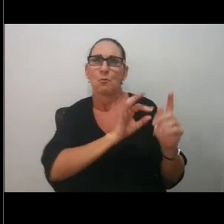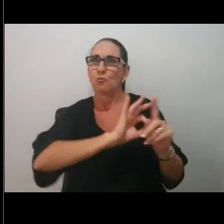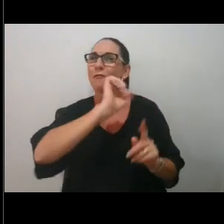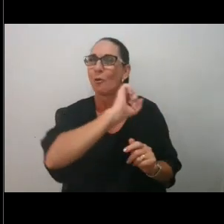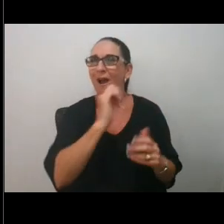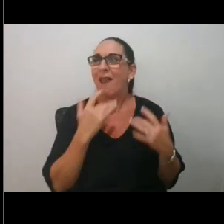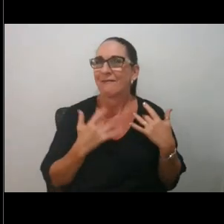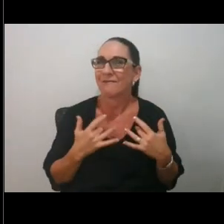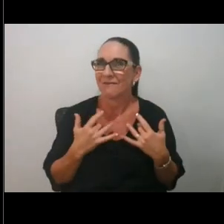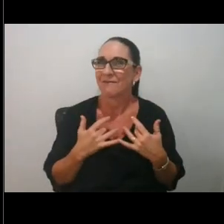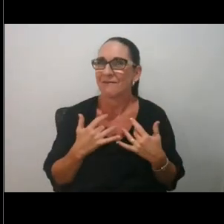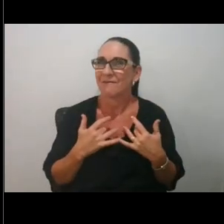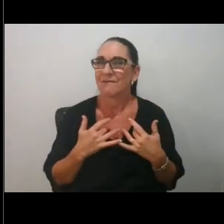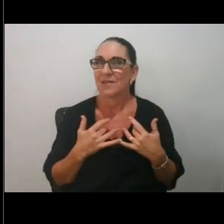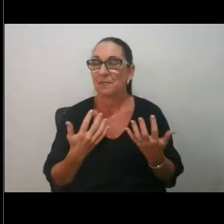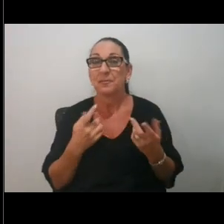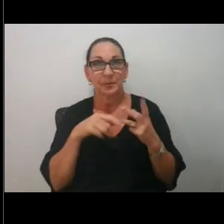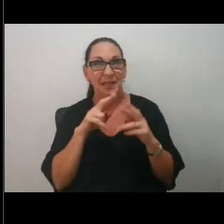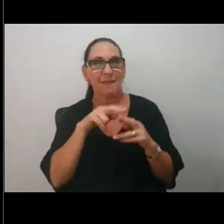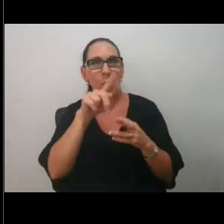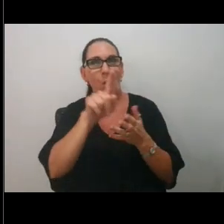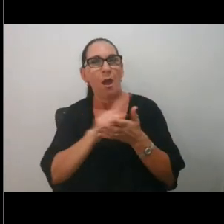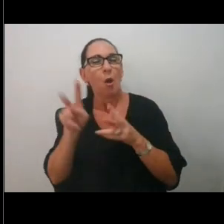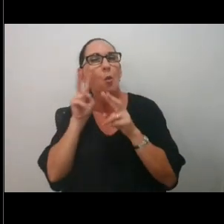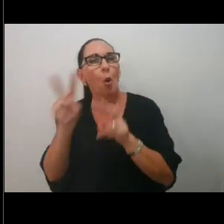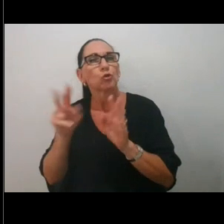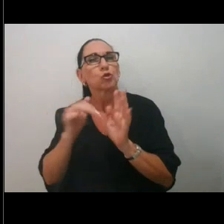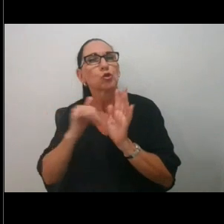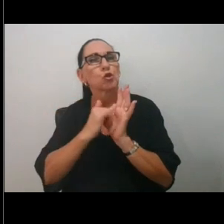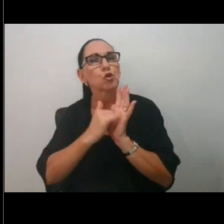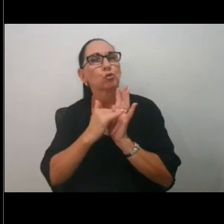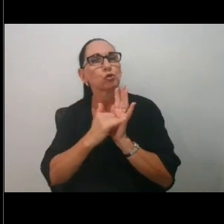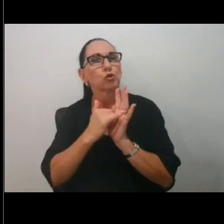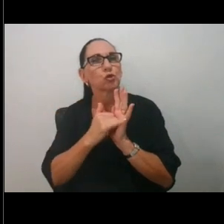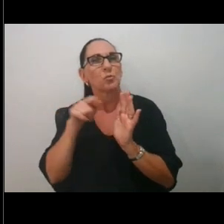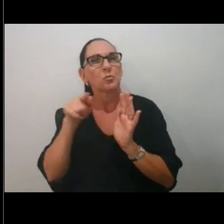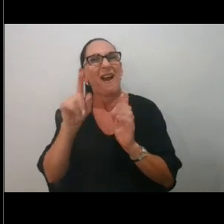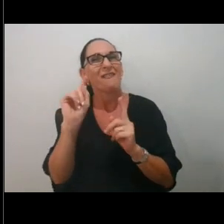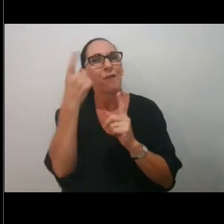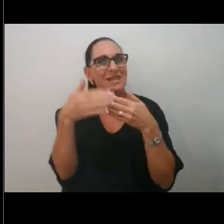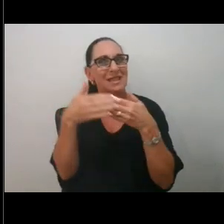you um watch that um that YouTube clip that was on that first slide you'll see an example of what